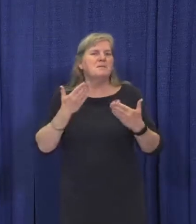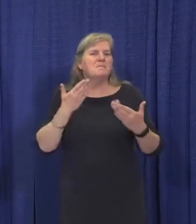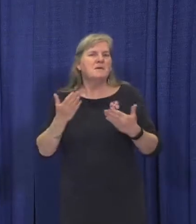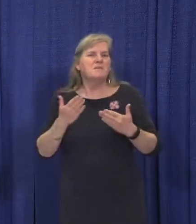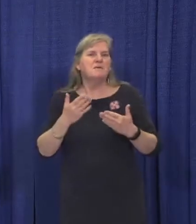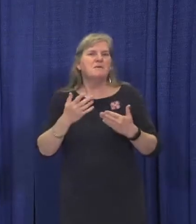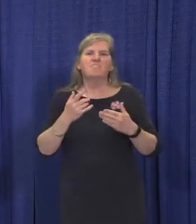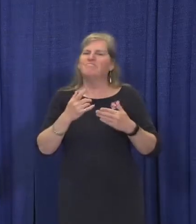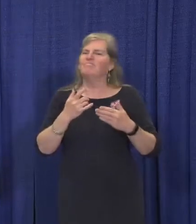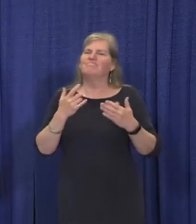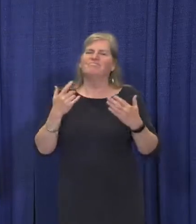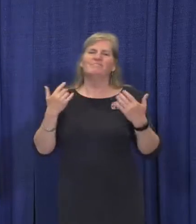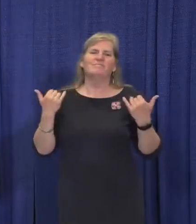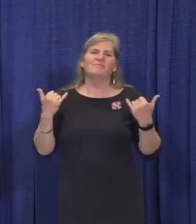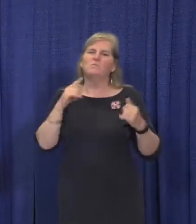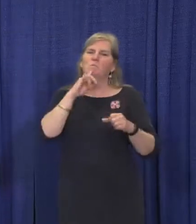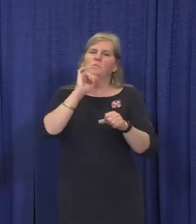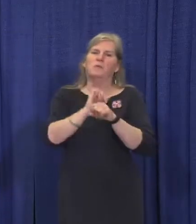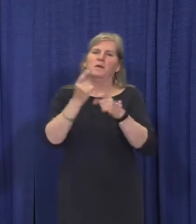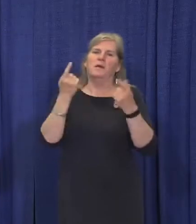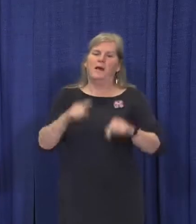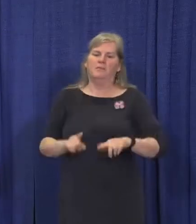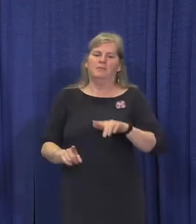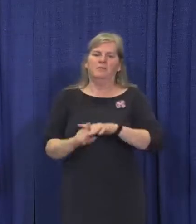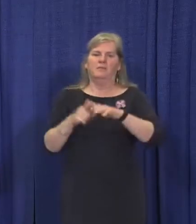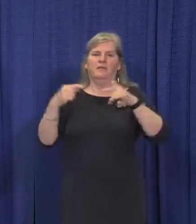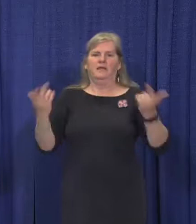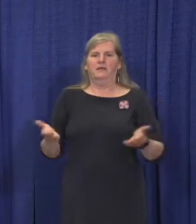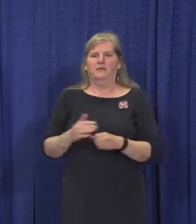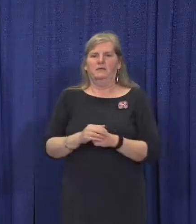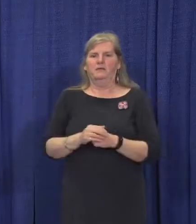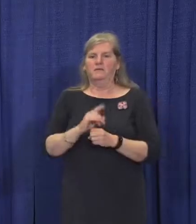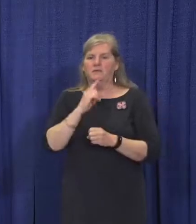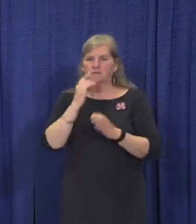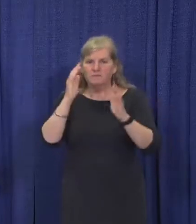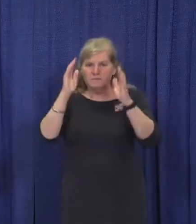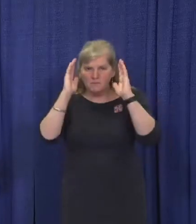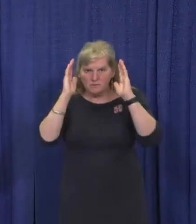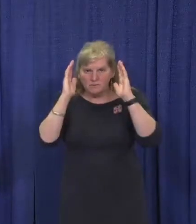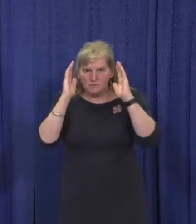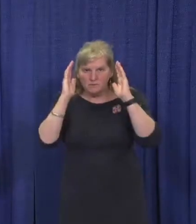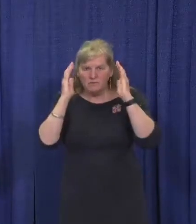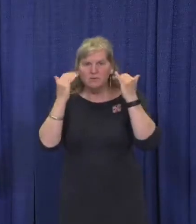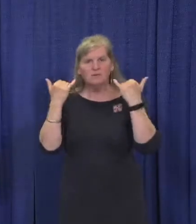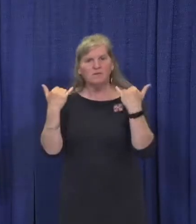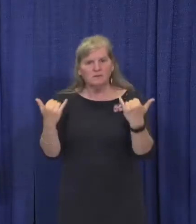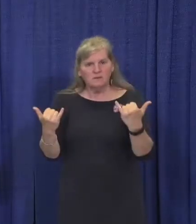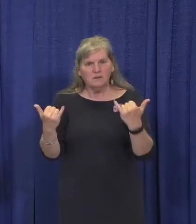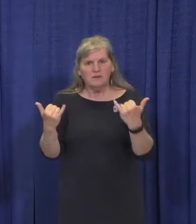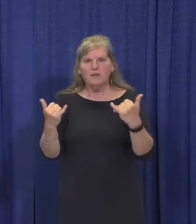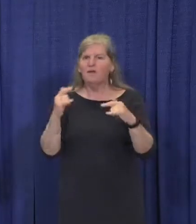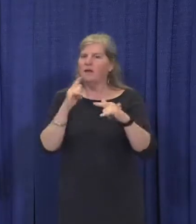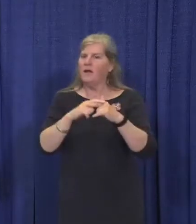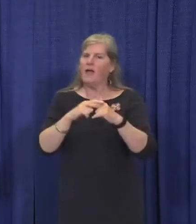situation. This is serious. Now is not the time to have big